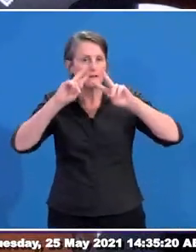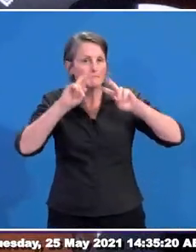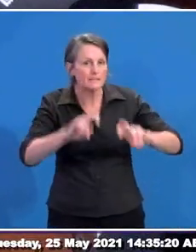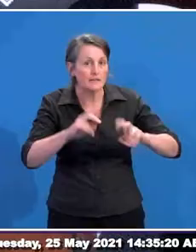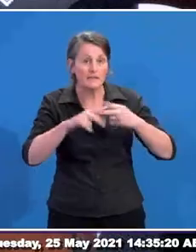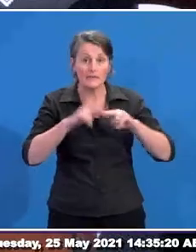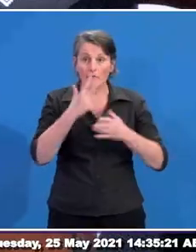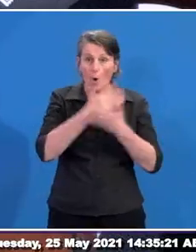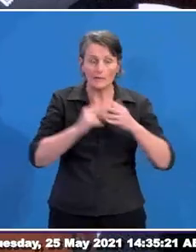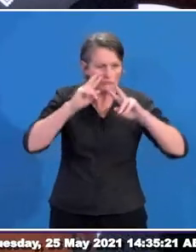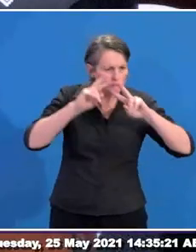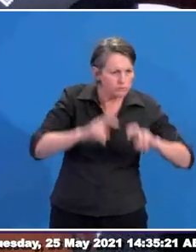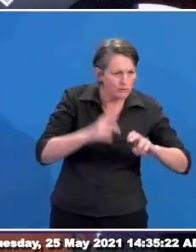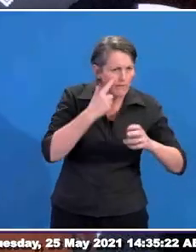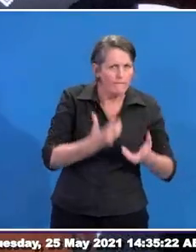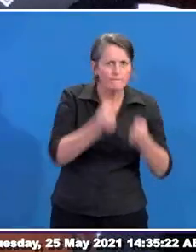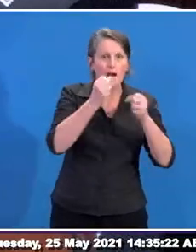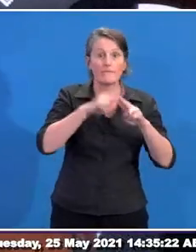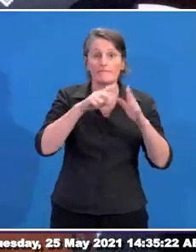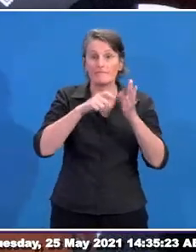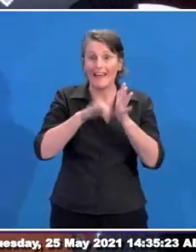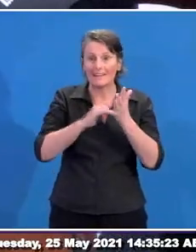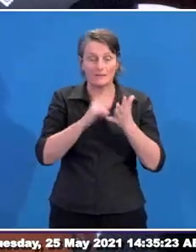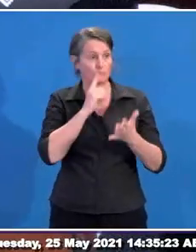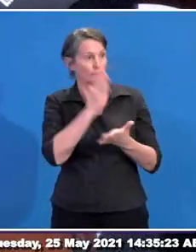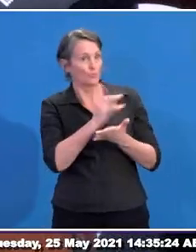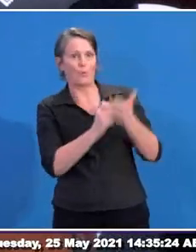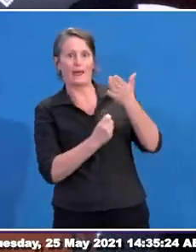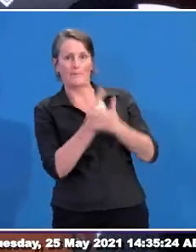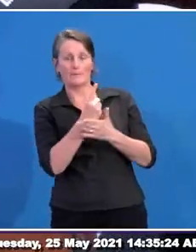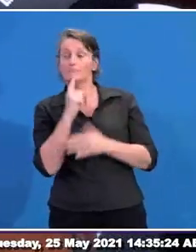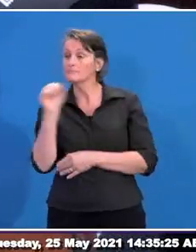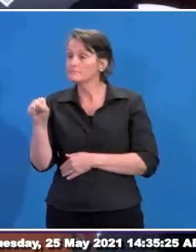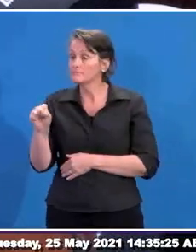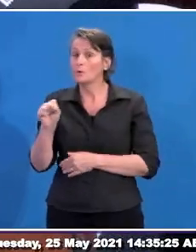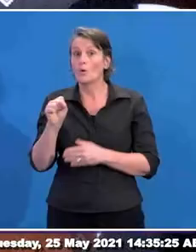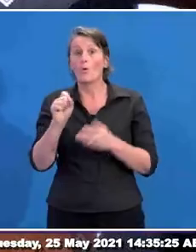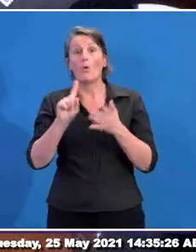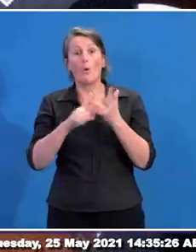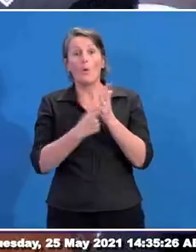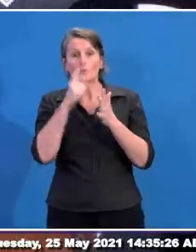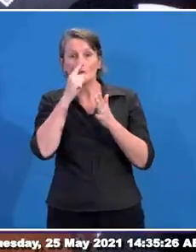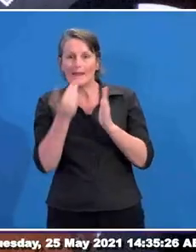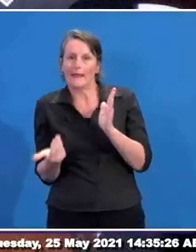this is what I found has happened? That's right. But if you were to go further than the fact finding, you